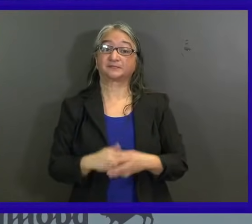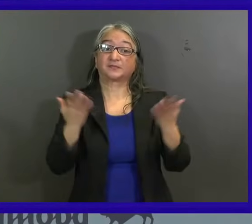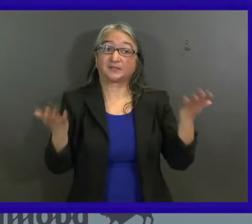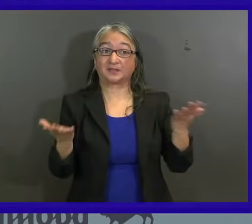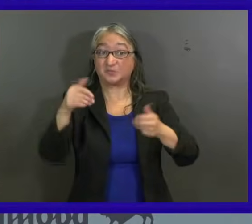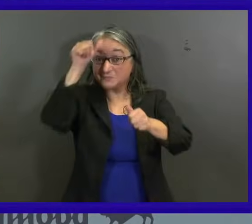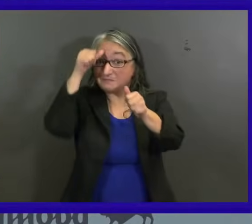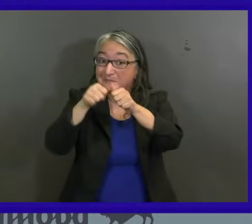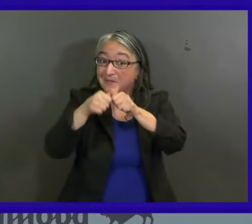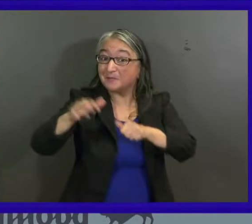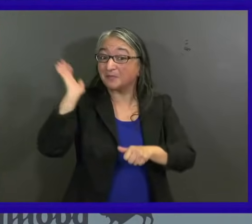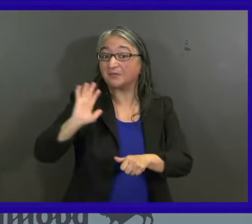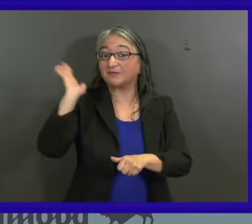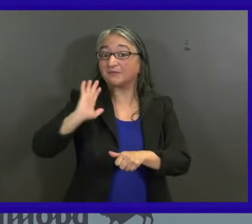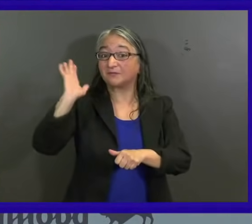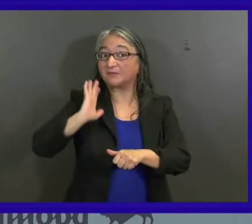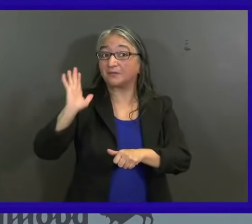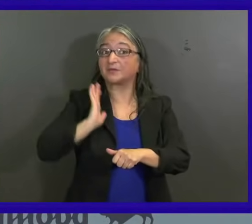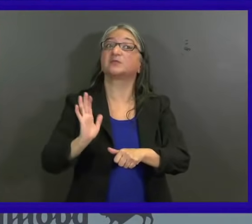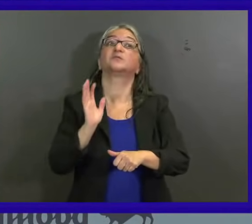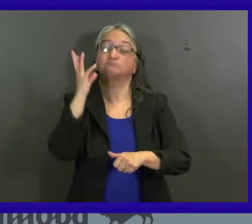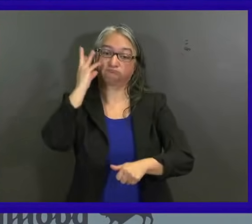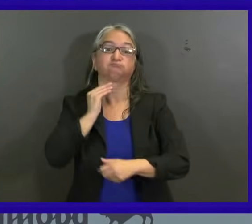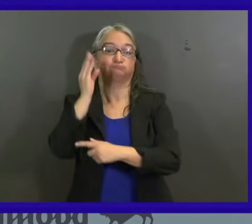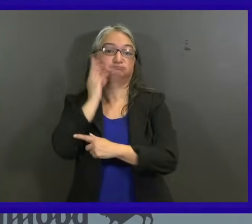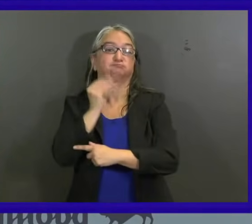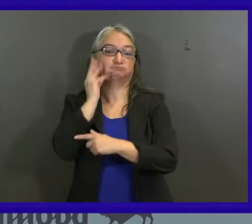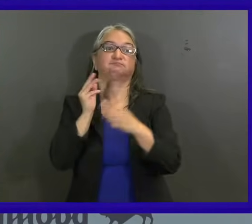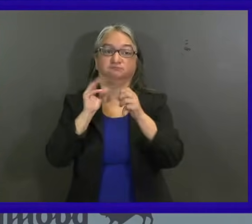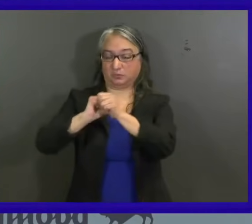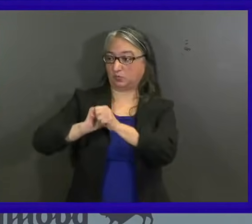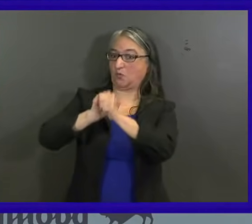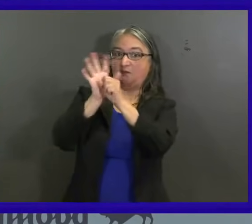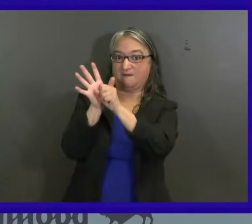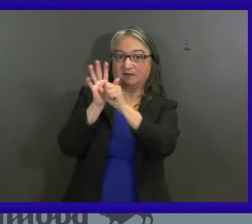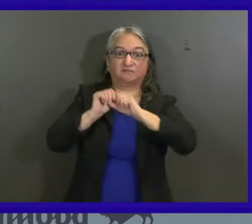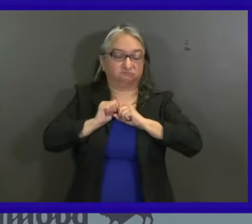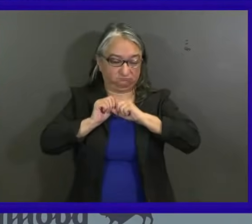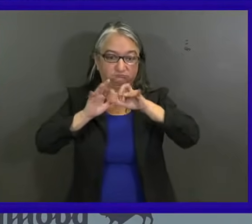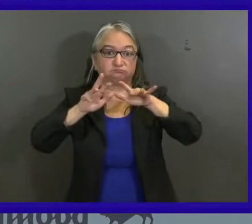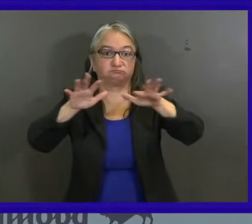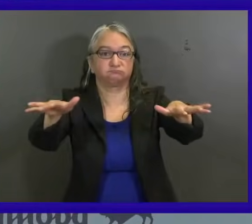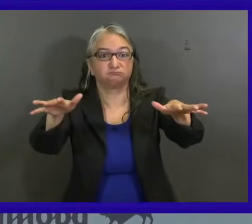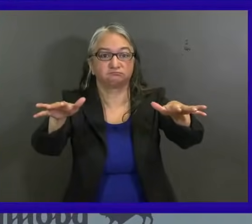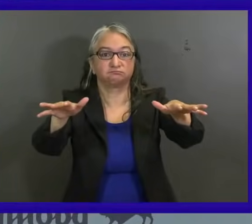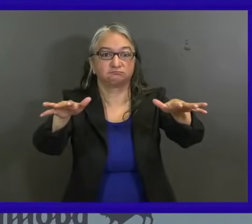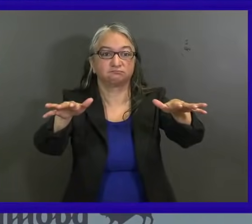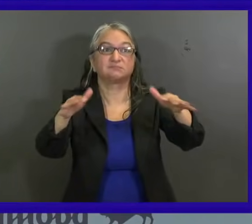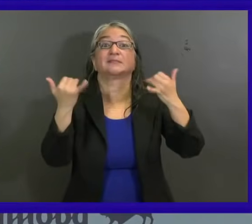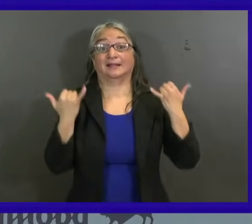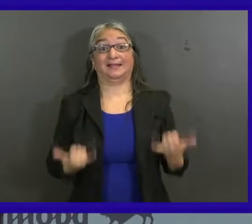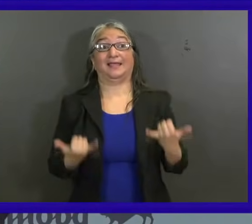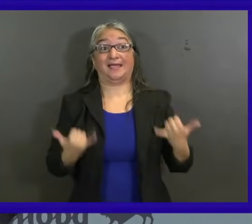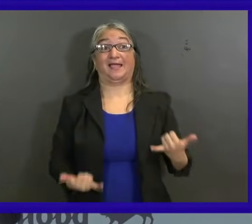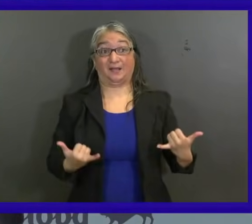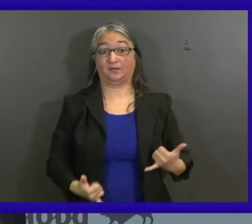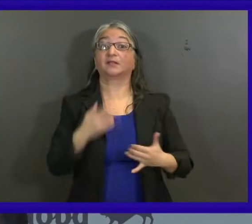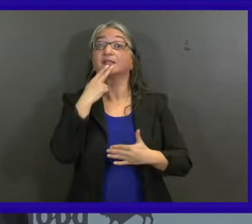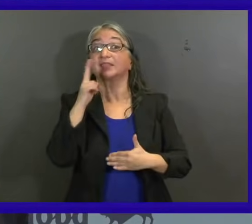what to do with with this virus we have a new tool vaccination compared to many of our other waves